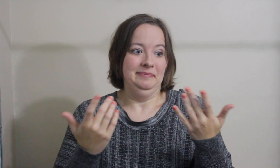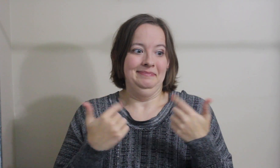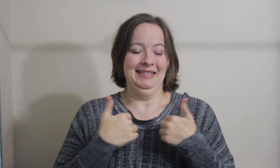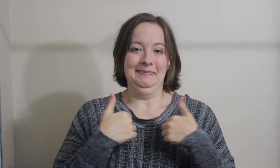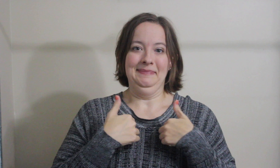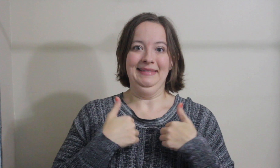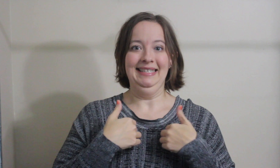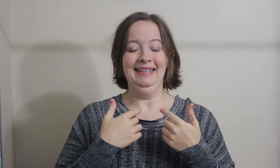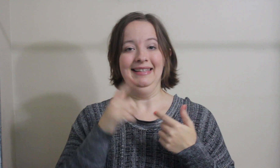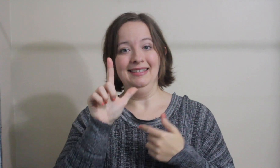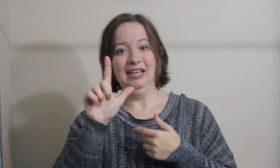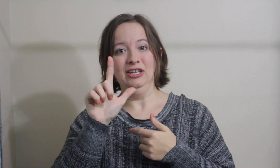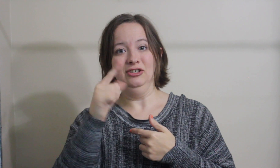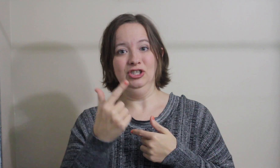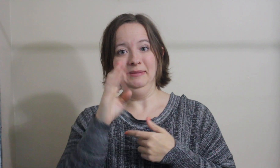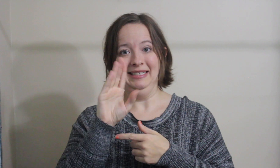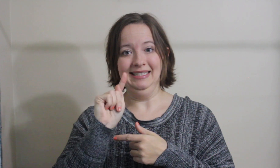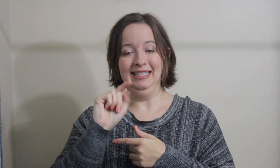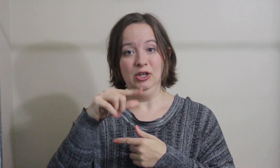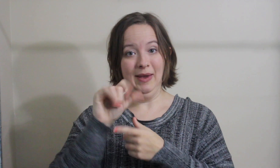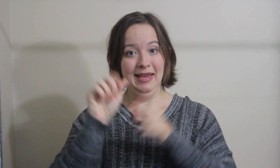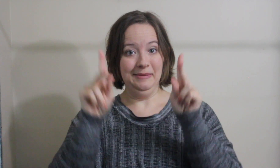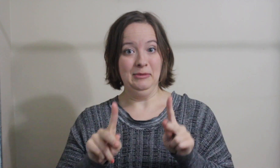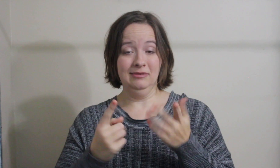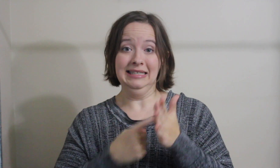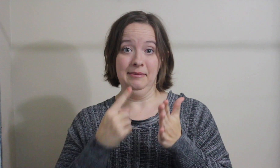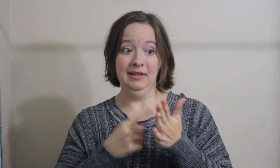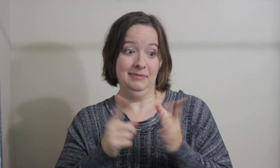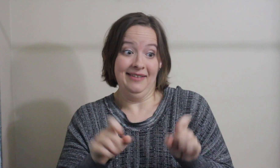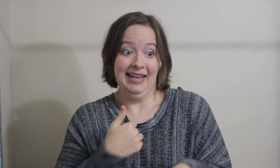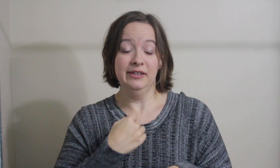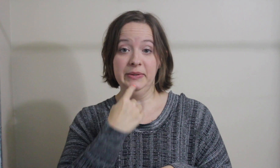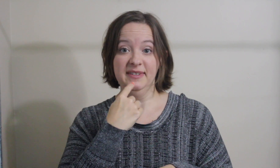Um you know, me as an LGBTQIA+ person, sometimes